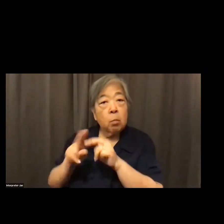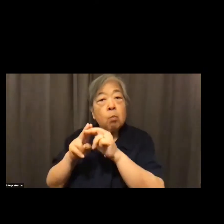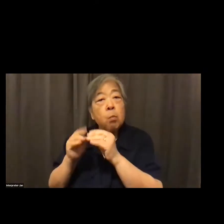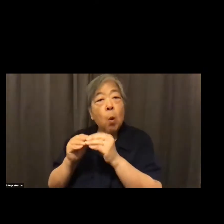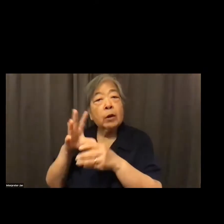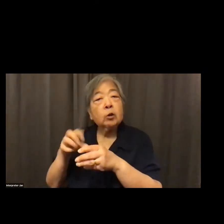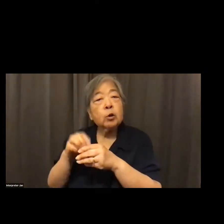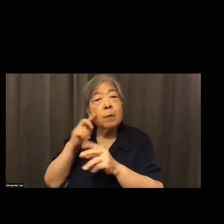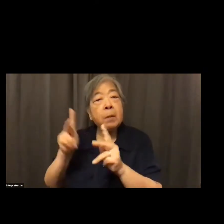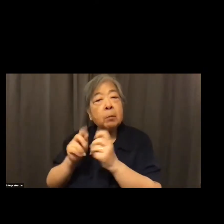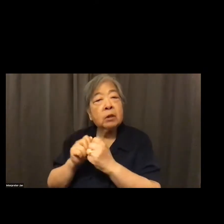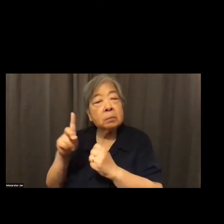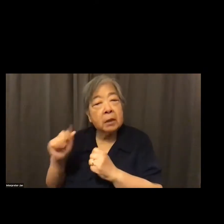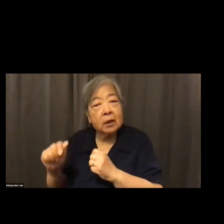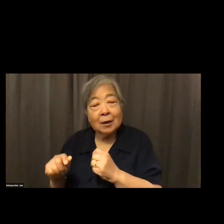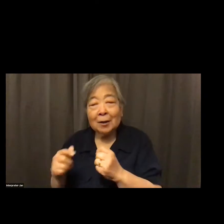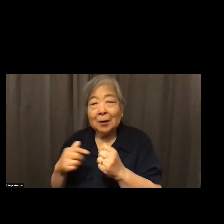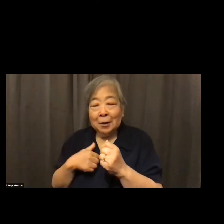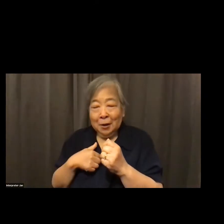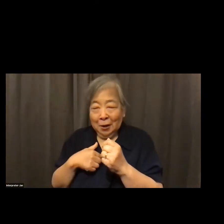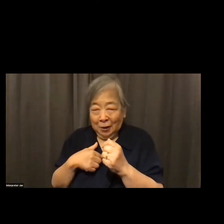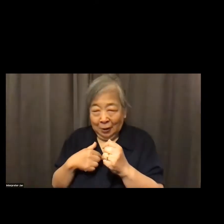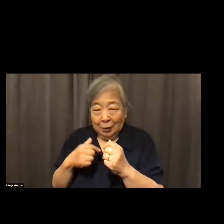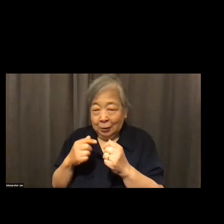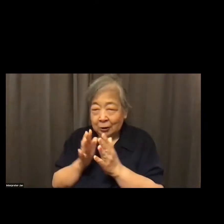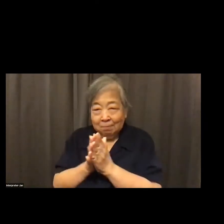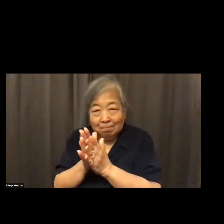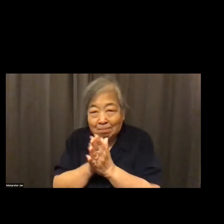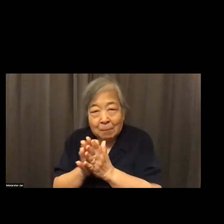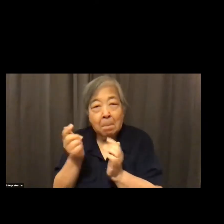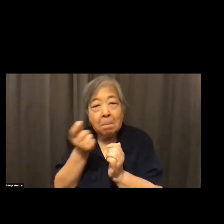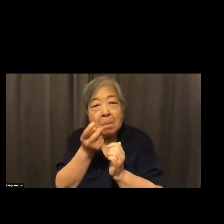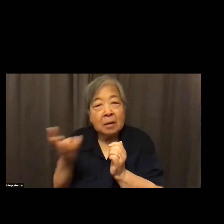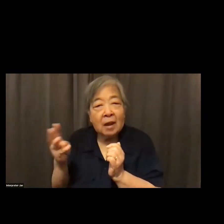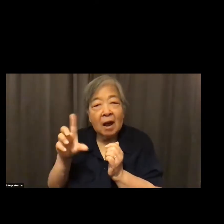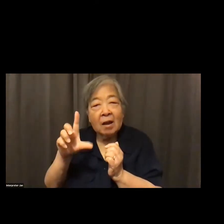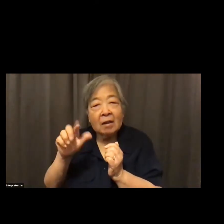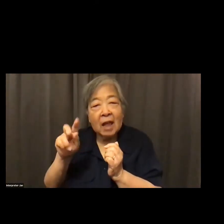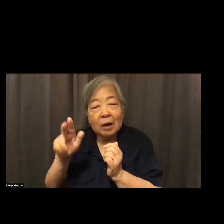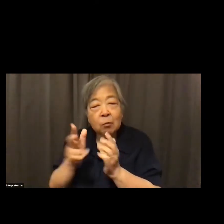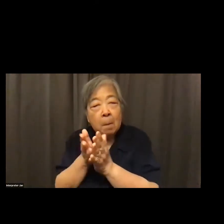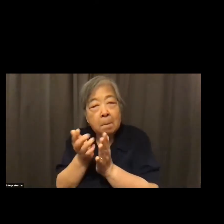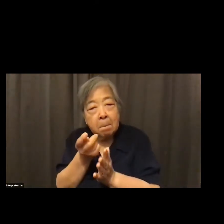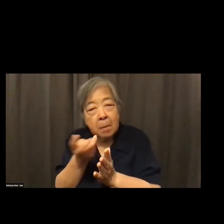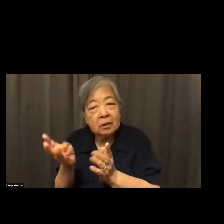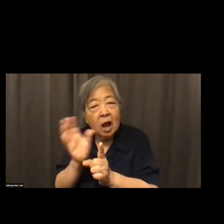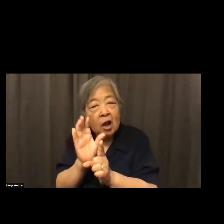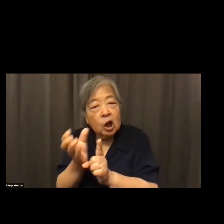She thrives on multilateral and multicultural engagement, and social entrepreneurship.